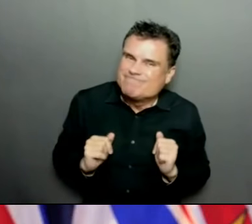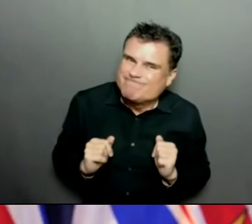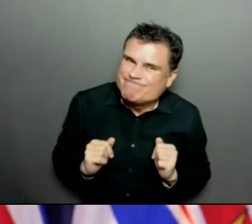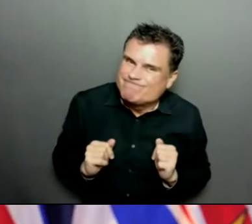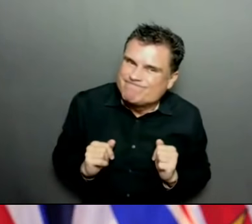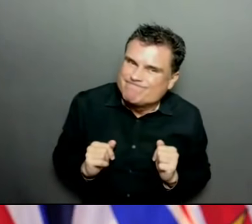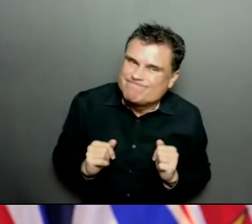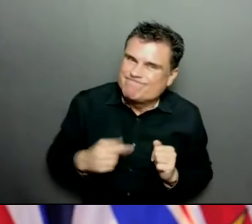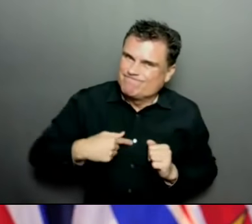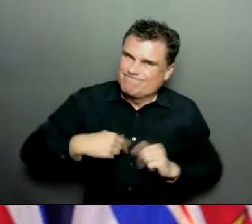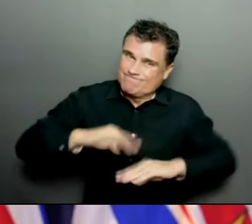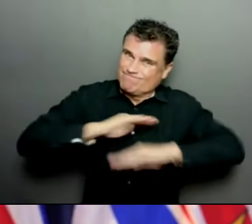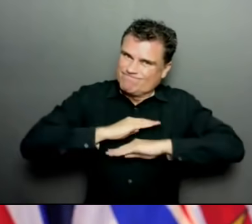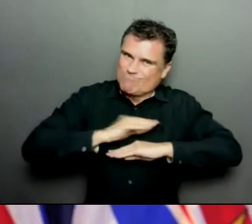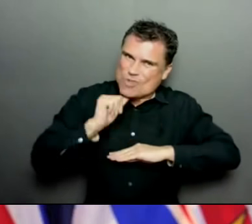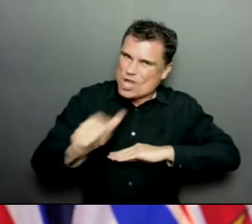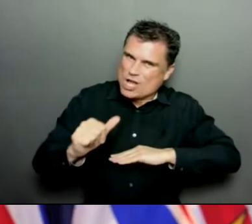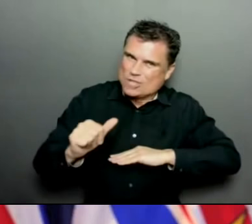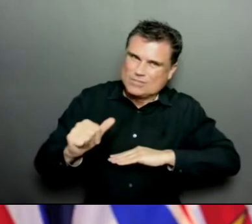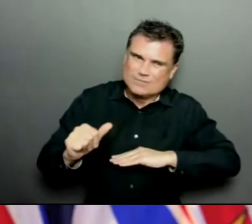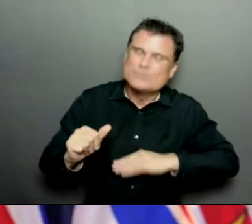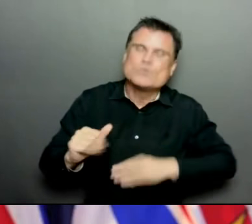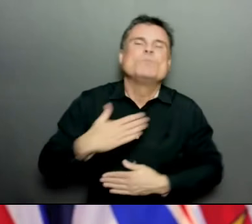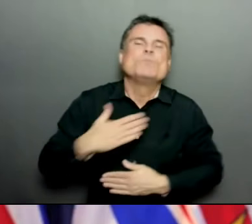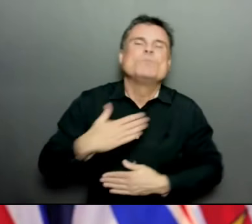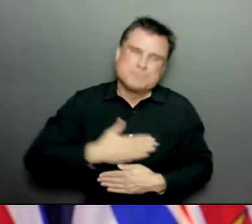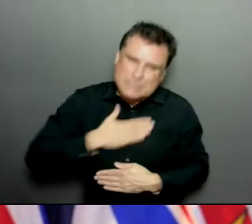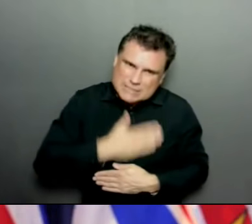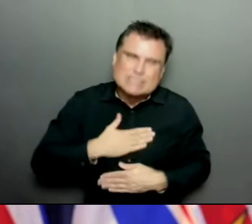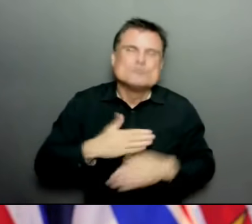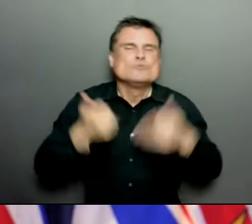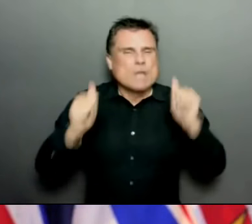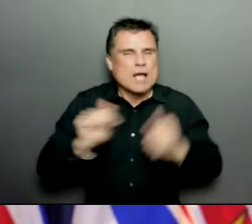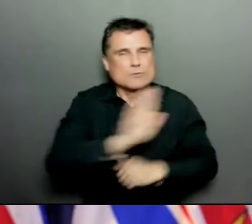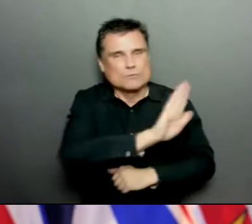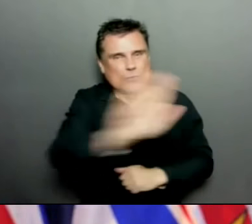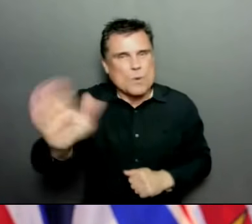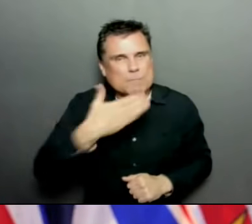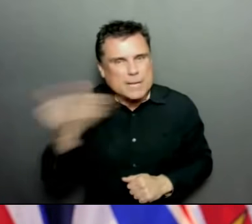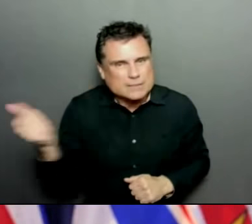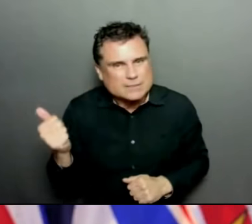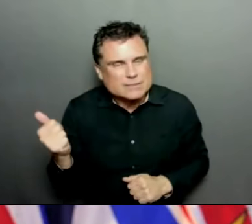I ask everyone in every way that they can to dig in over the Christmas holidays to do what they